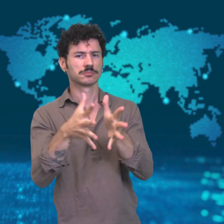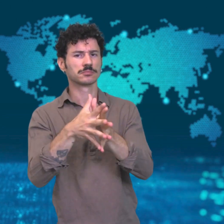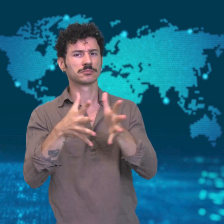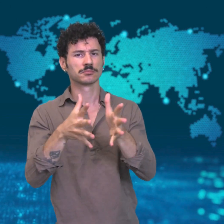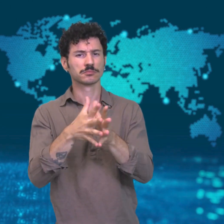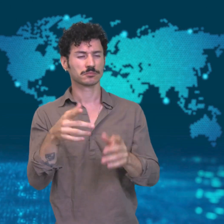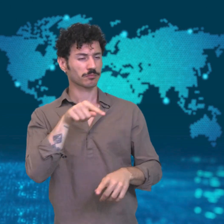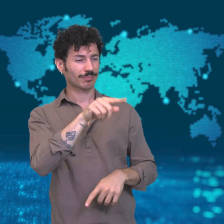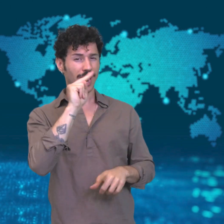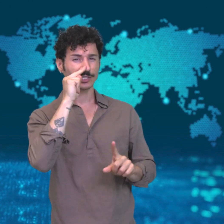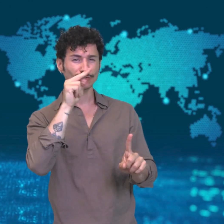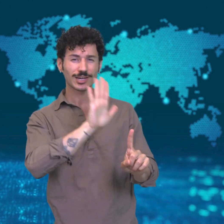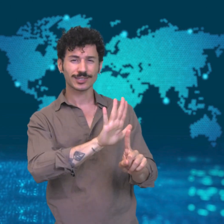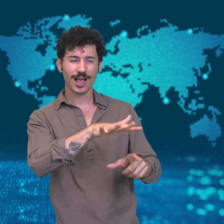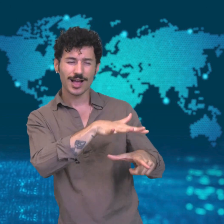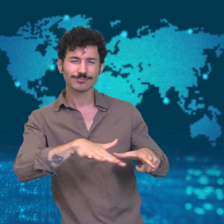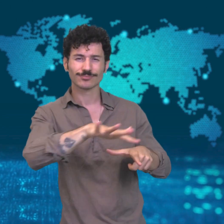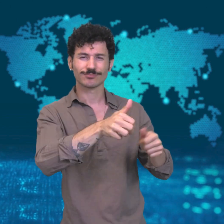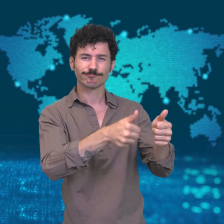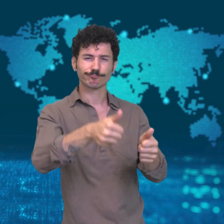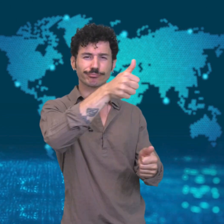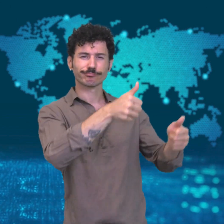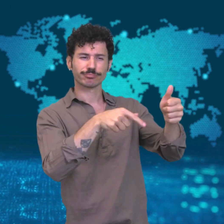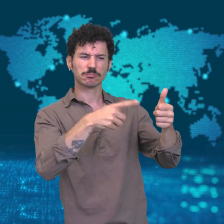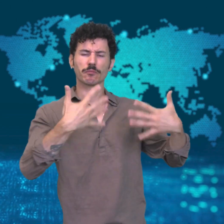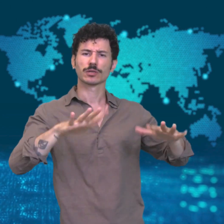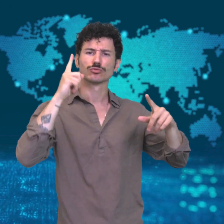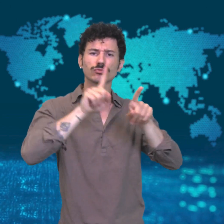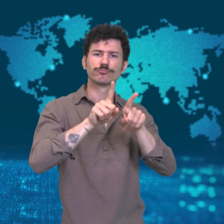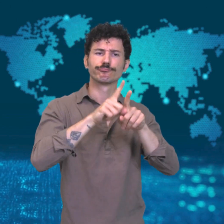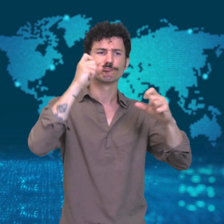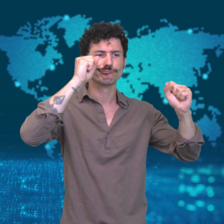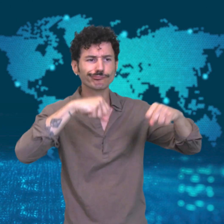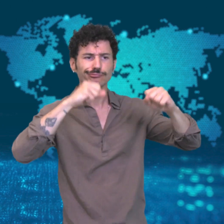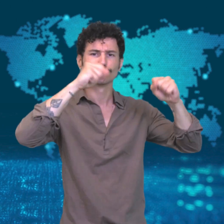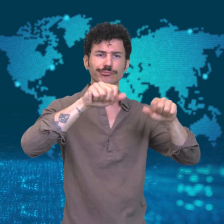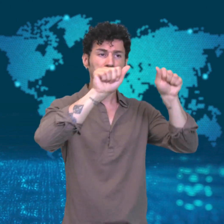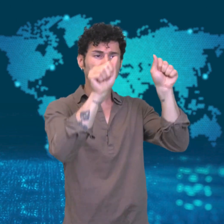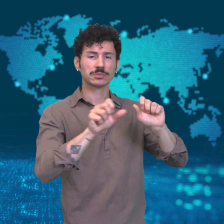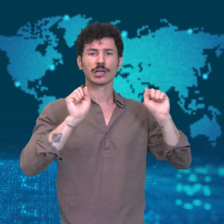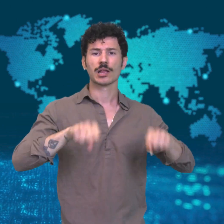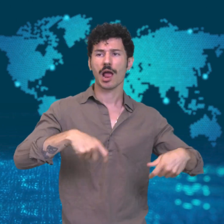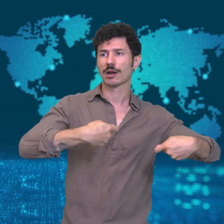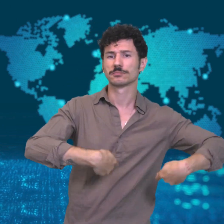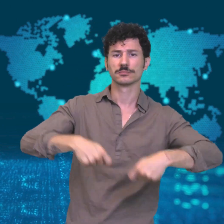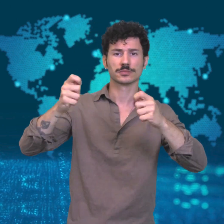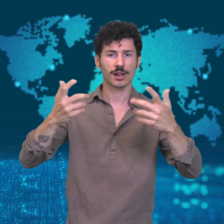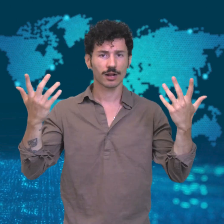have traded the statues with agreement from local chiefs,